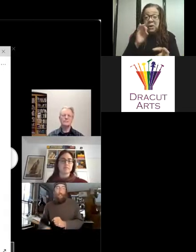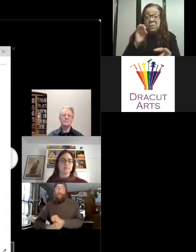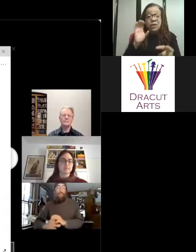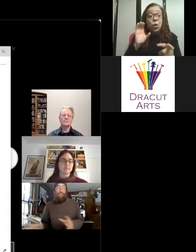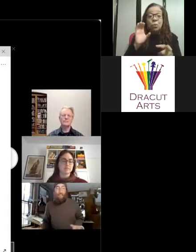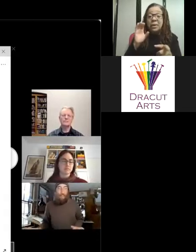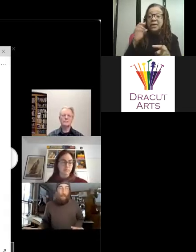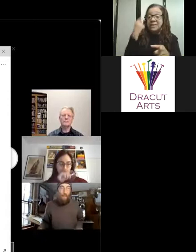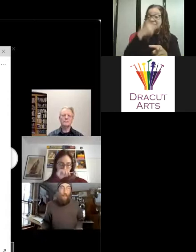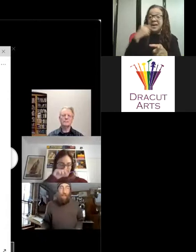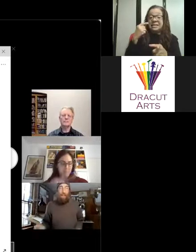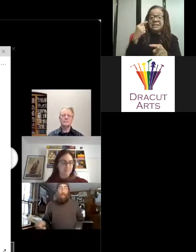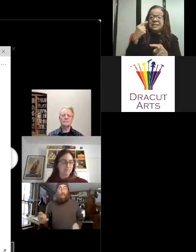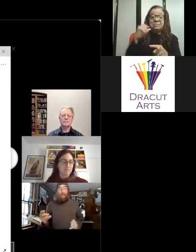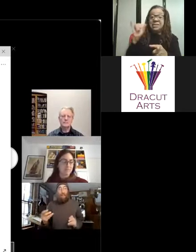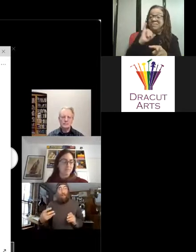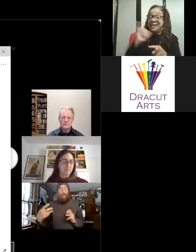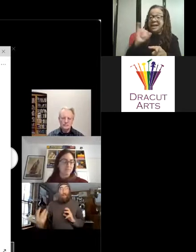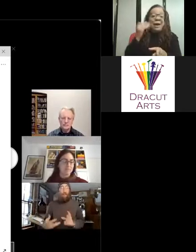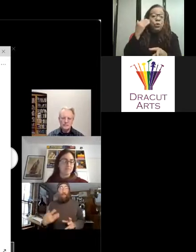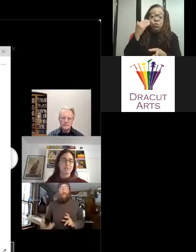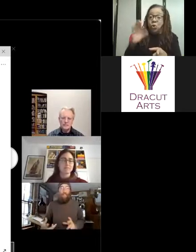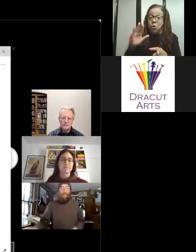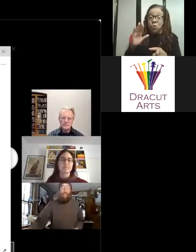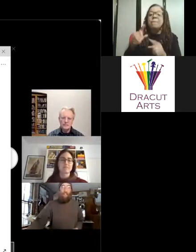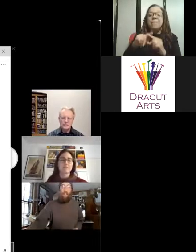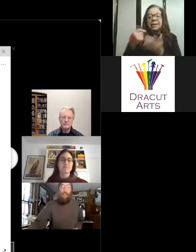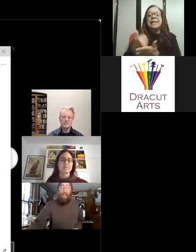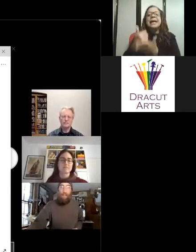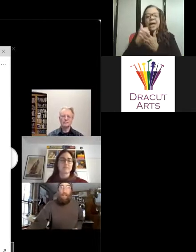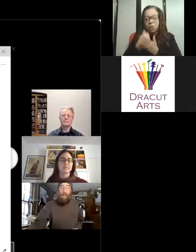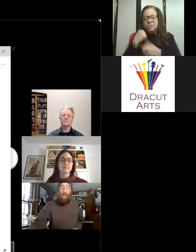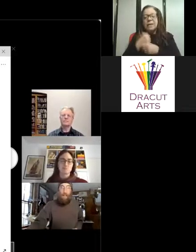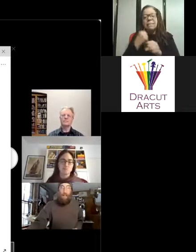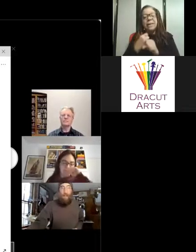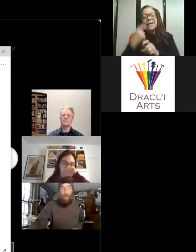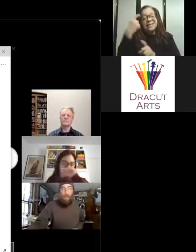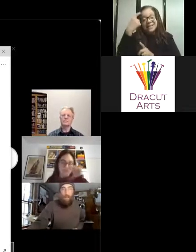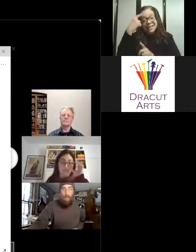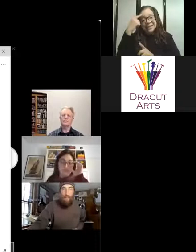I have no idea about that, but in some way it helps me make sense of the letter. Um, and here's what he tells us